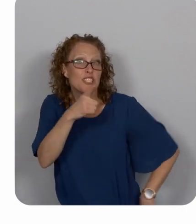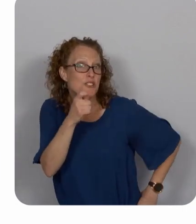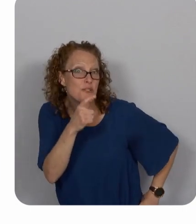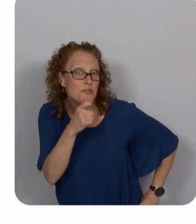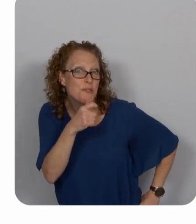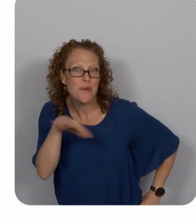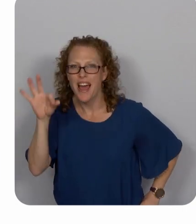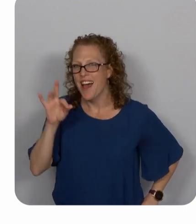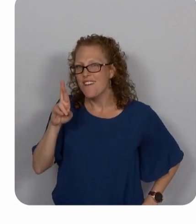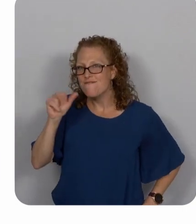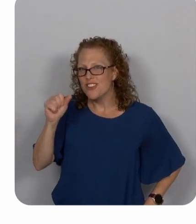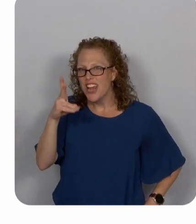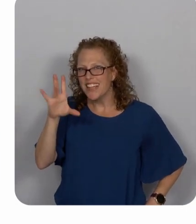another PM on the Spark Team.